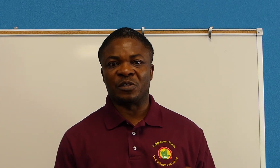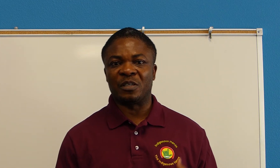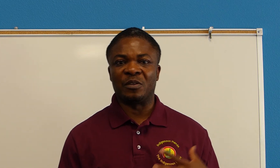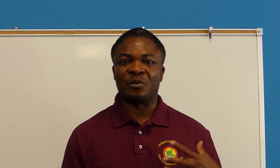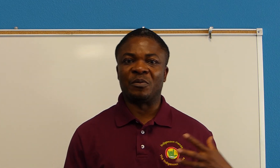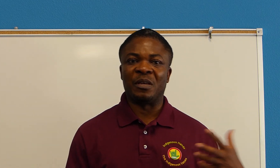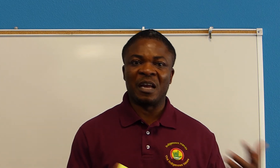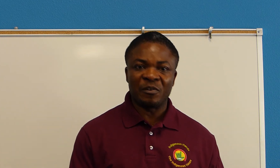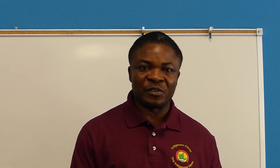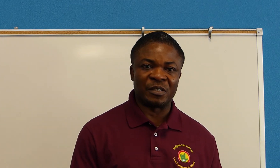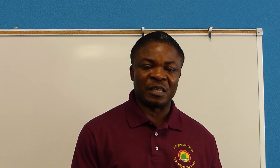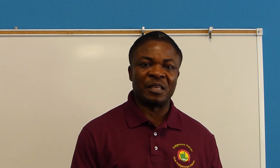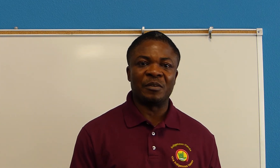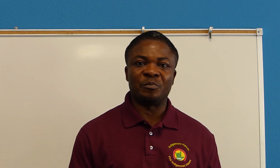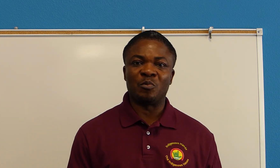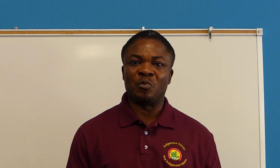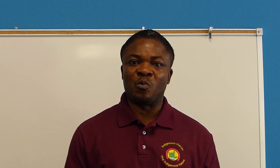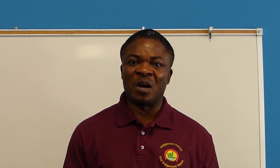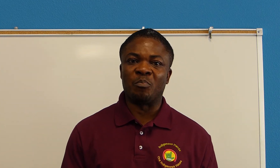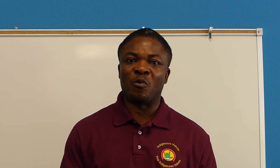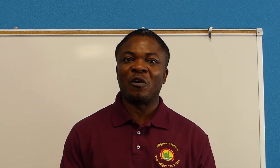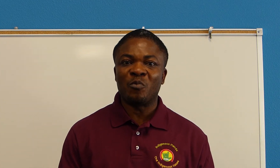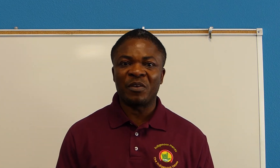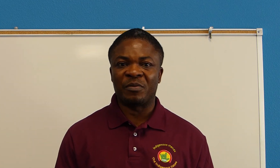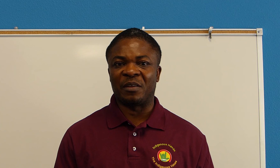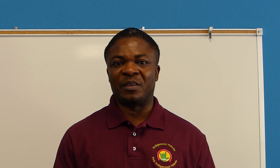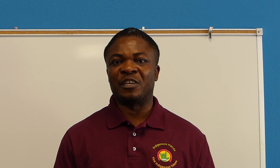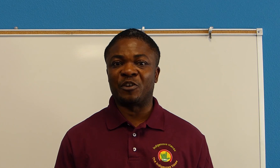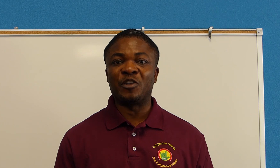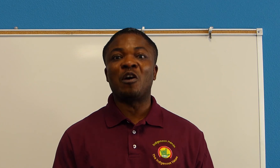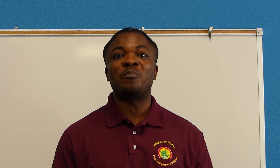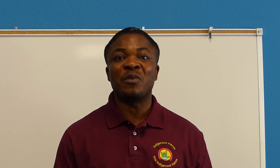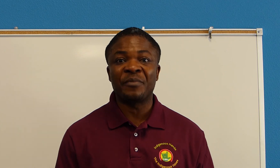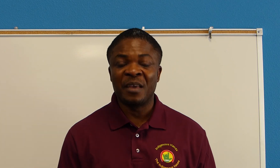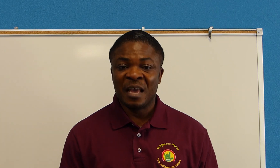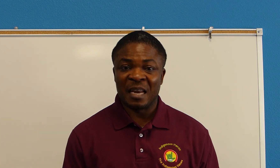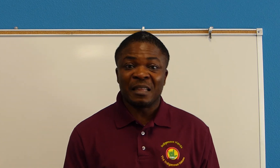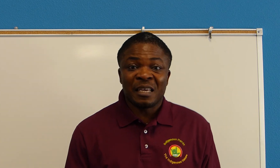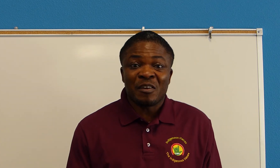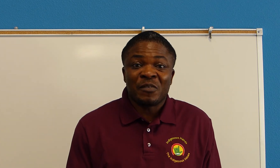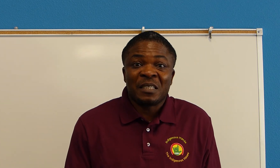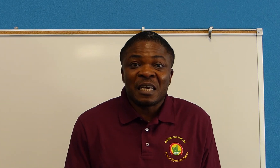you know the language that they were born with that they grew up with? And at the end of the day